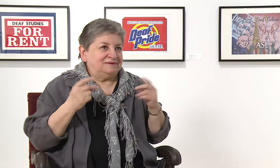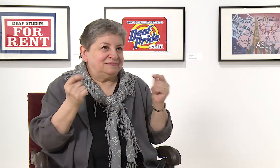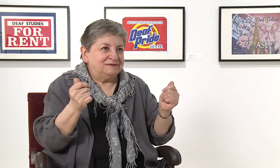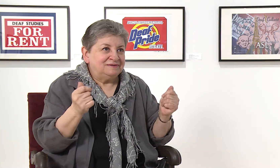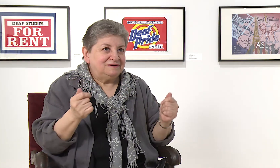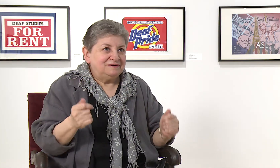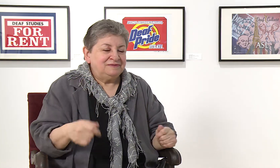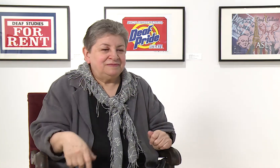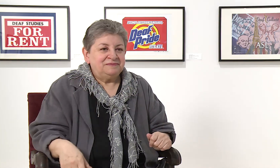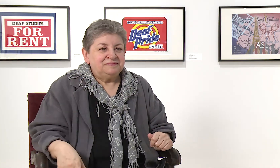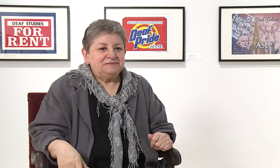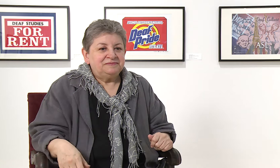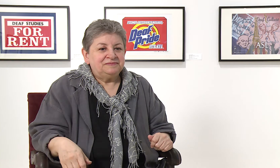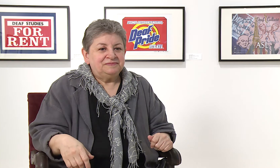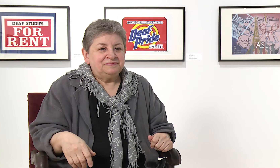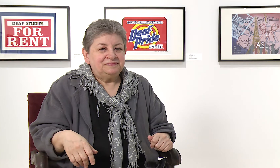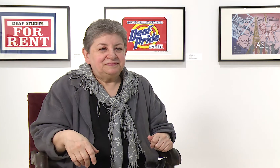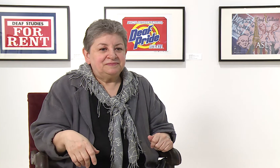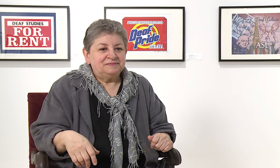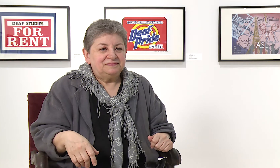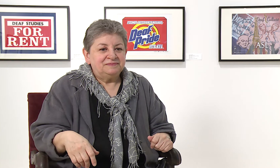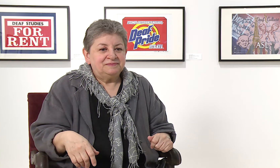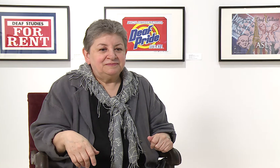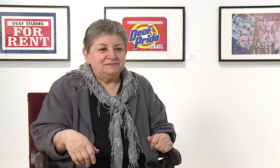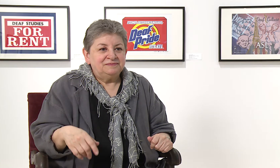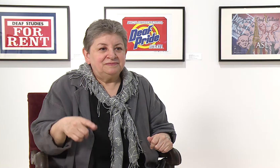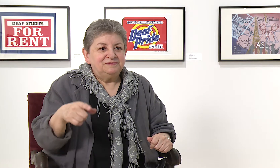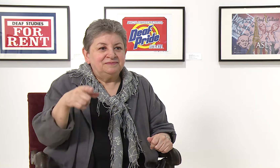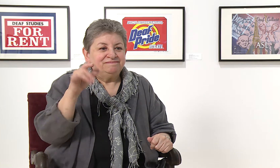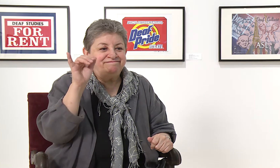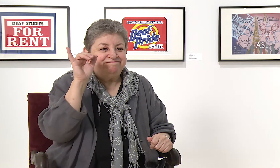involved a residency in Japan, which I accepted right away.